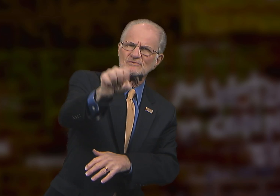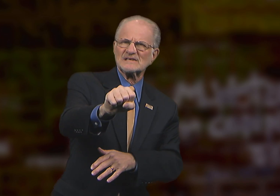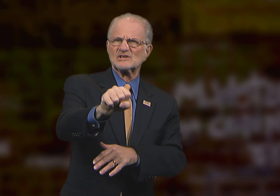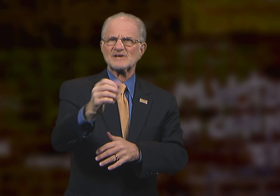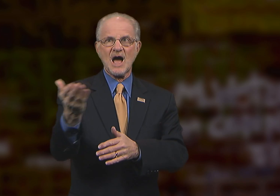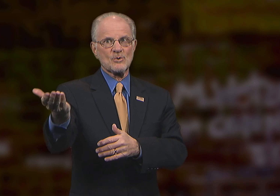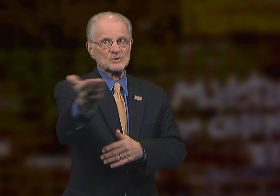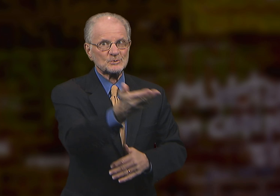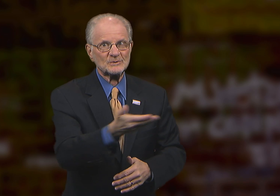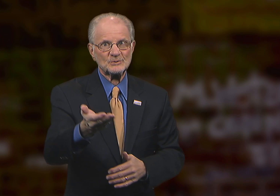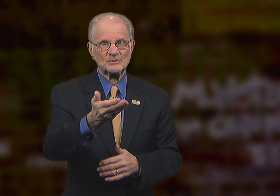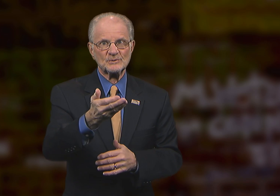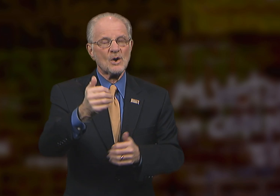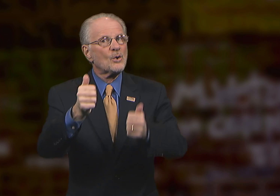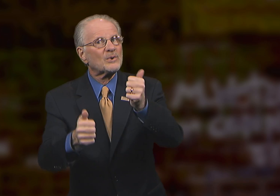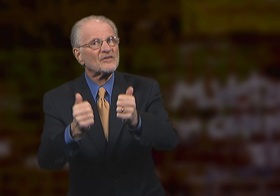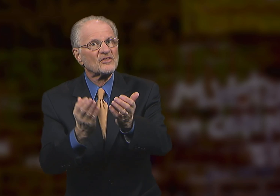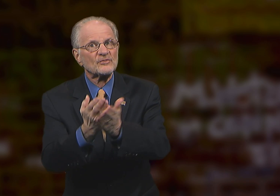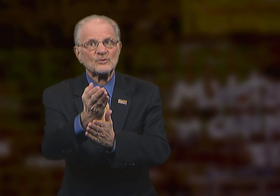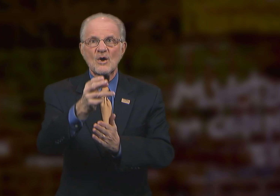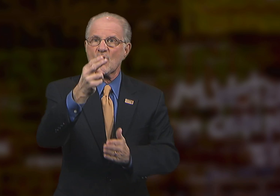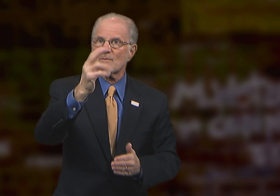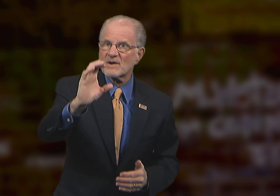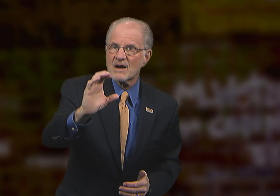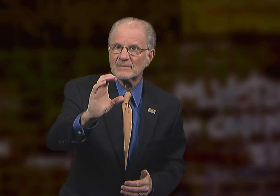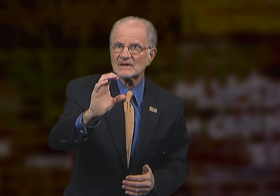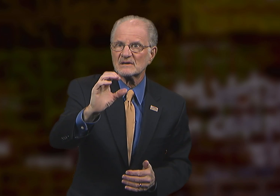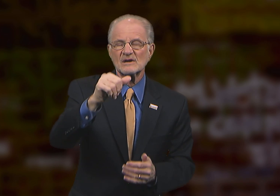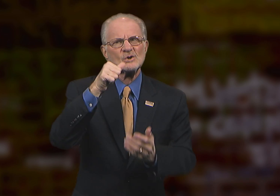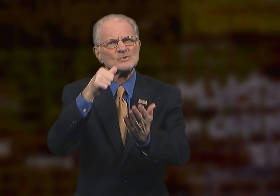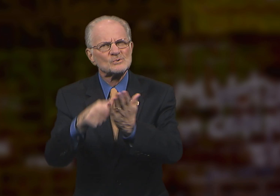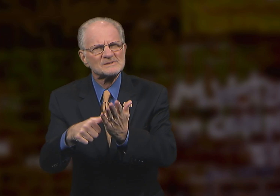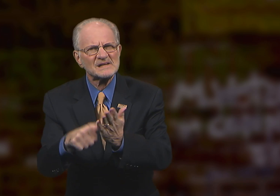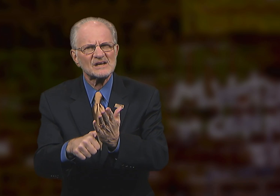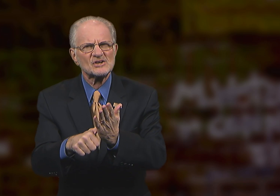Whether through Homecoming, newsletters,